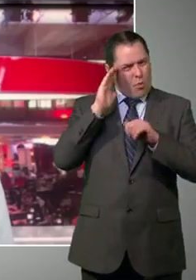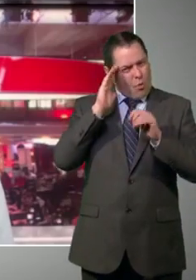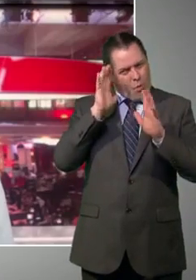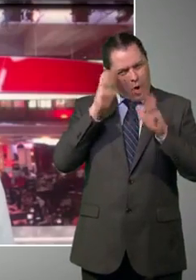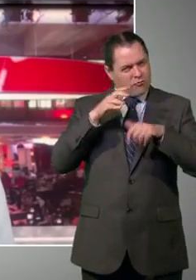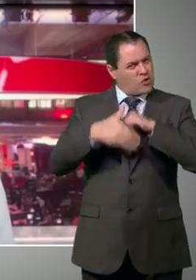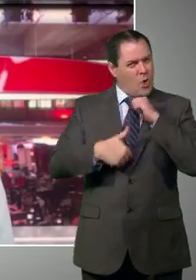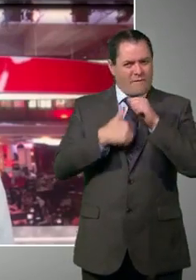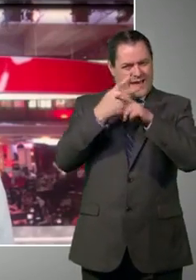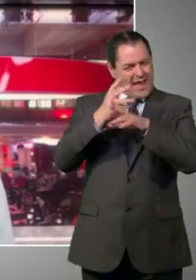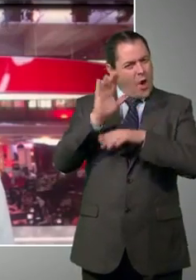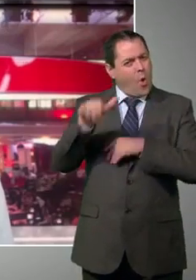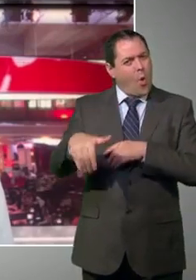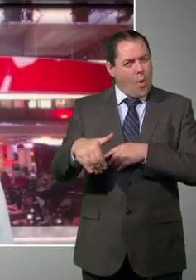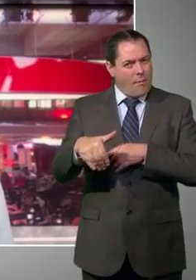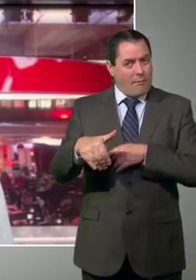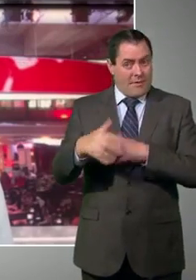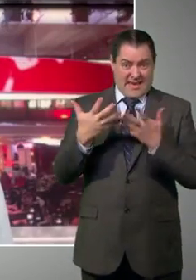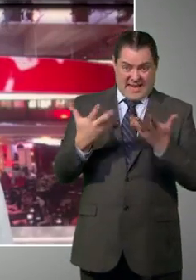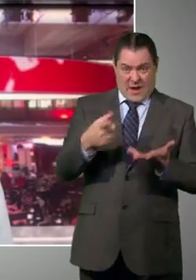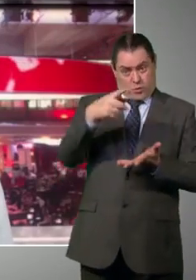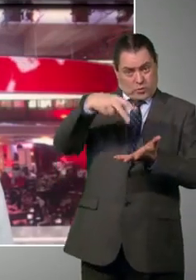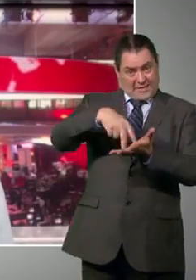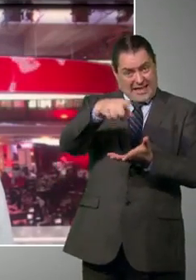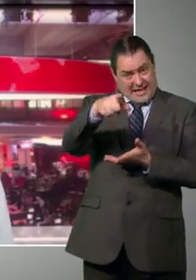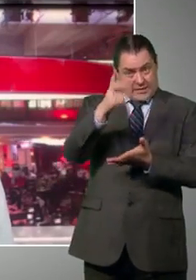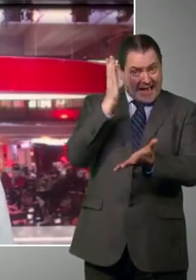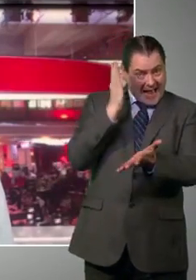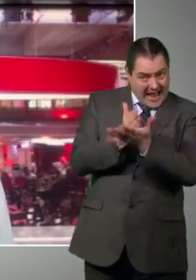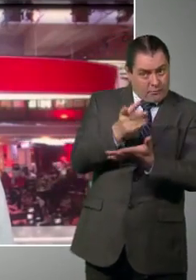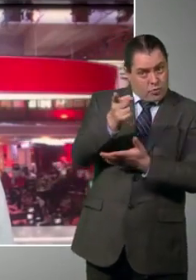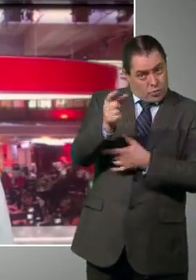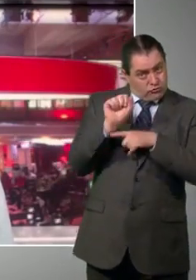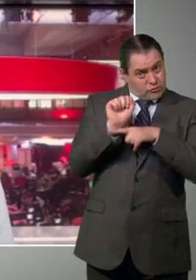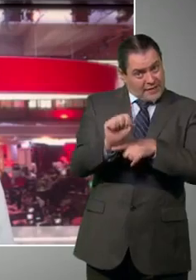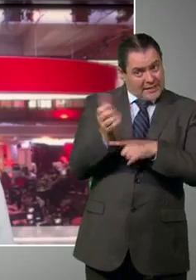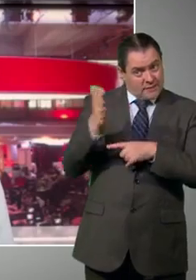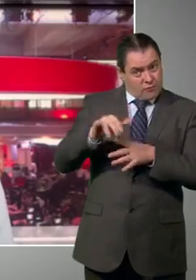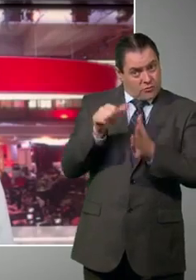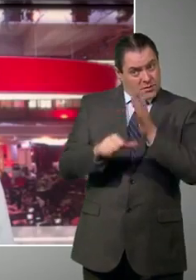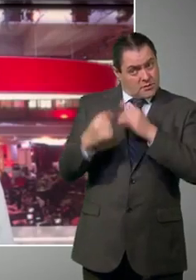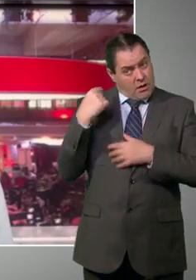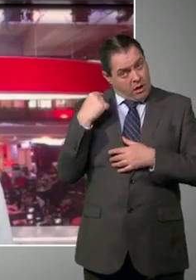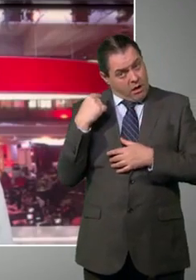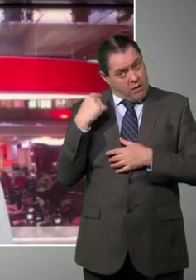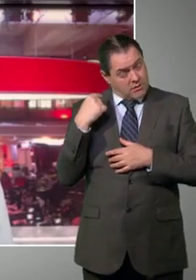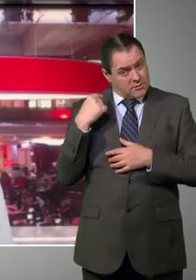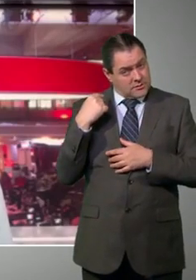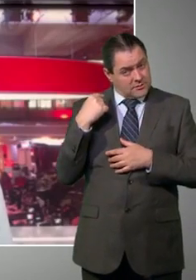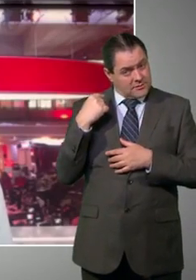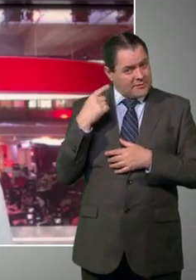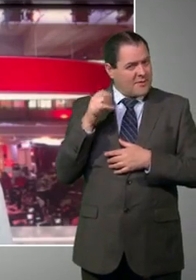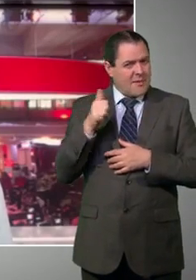there today and say it's true that you protected care homes from the start and did you or